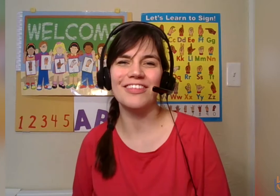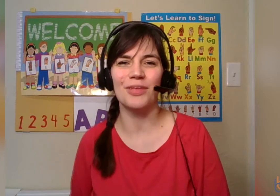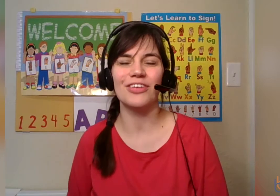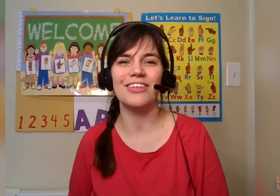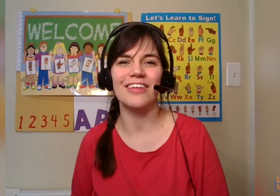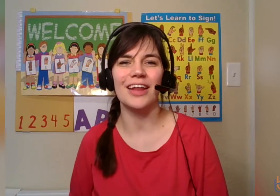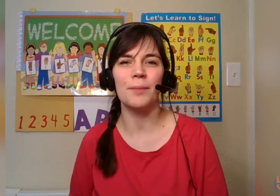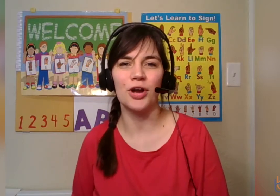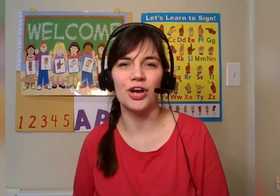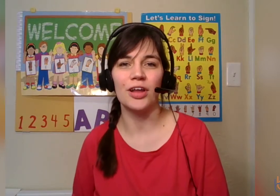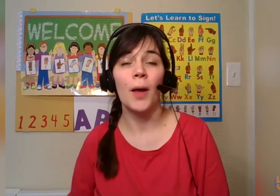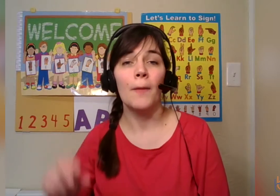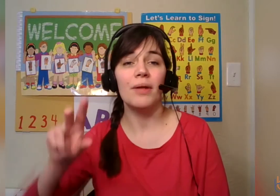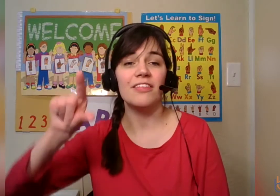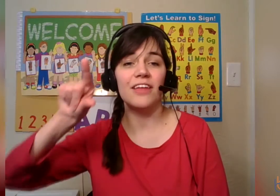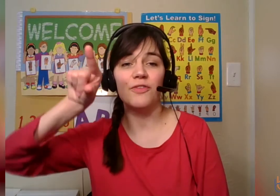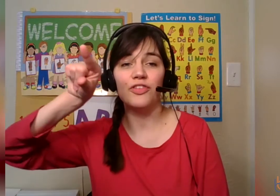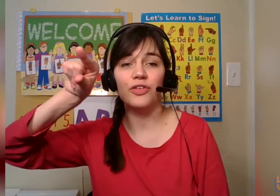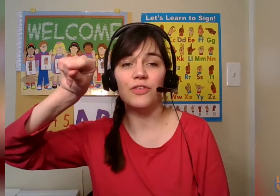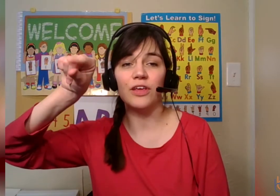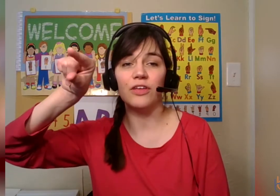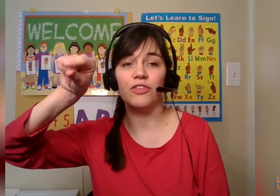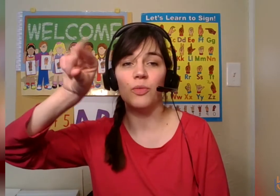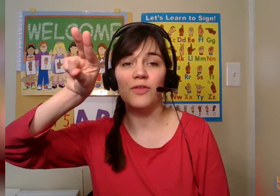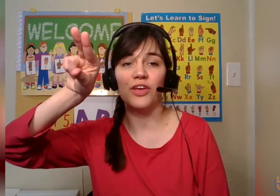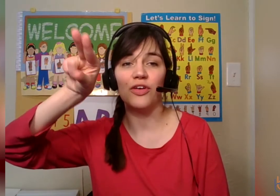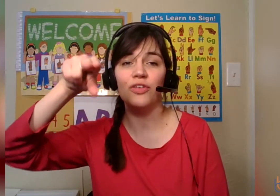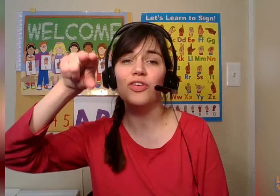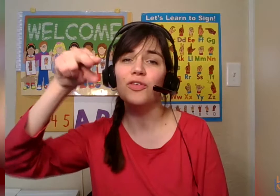similar to signing bird, but instead of just using just one finger, you'll use